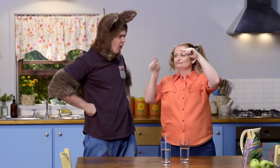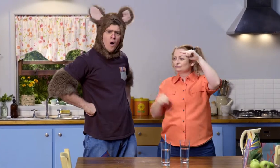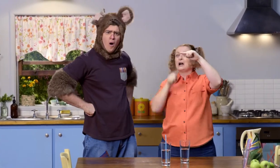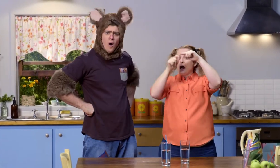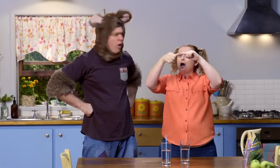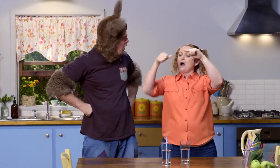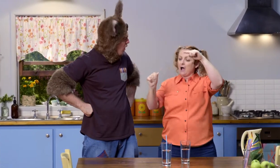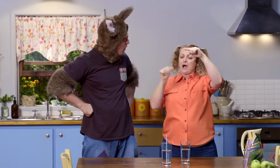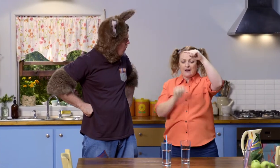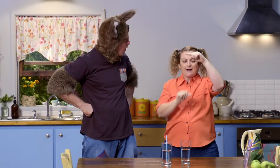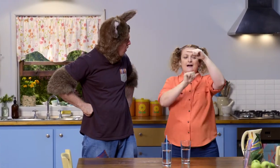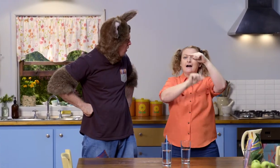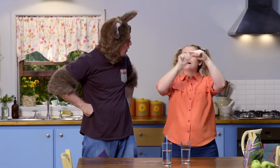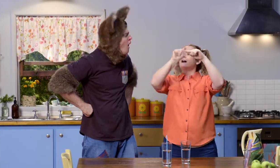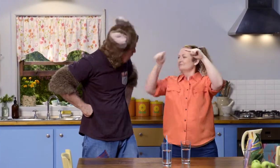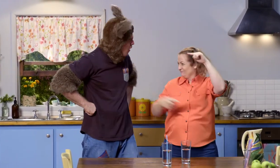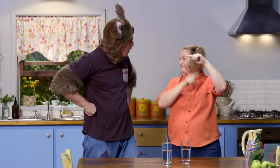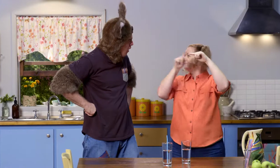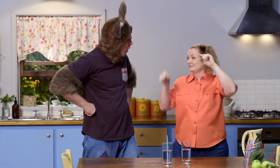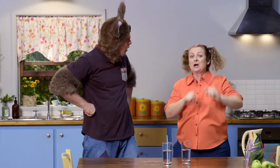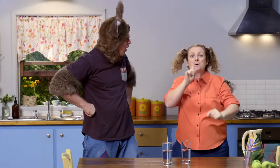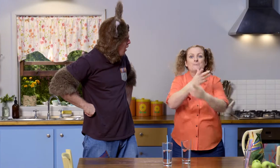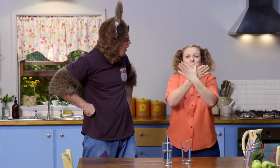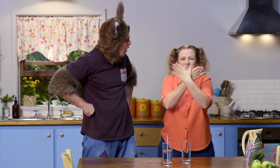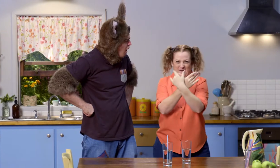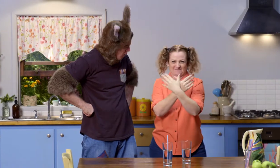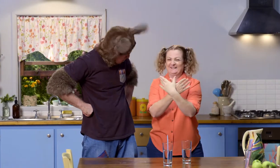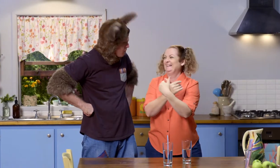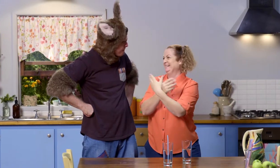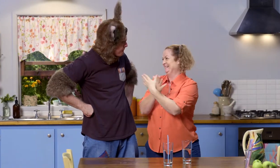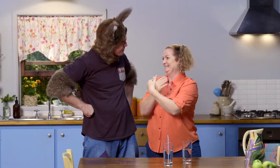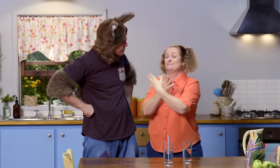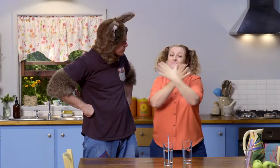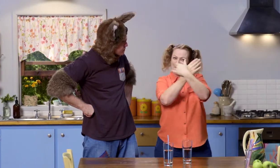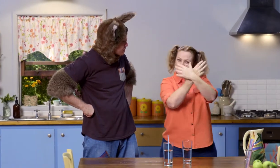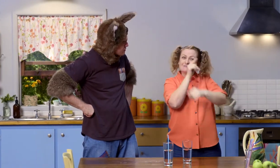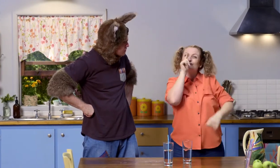You've seen the different stages of it. It starts as a butterfly.